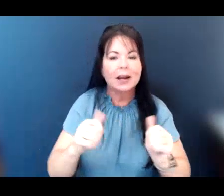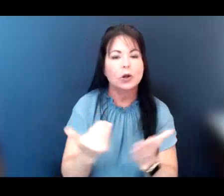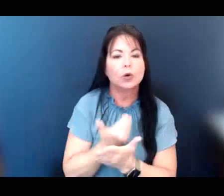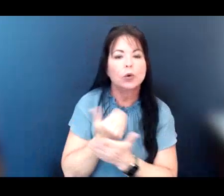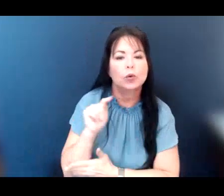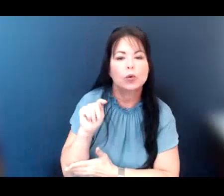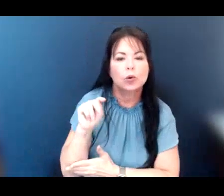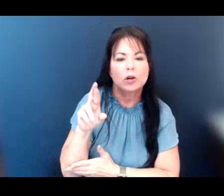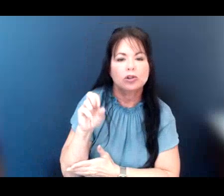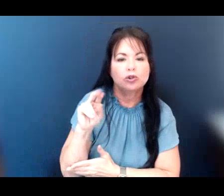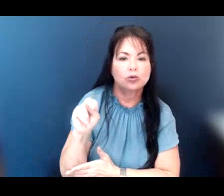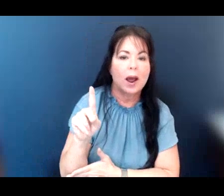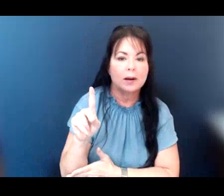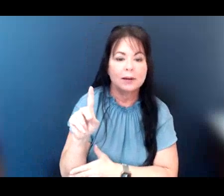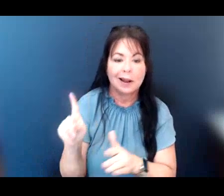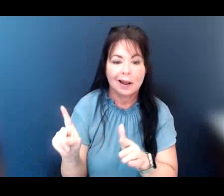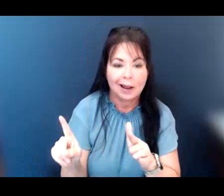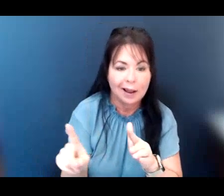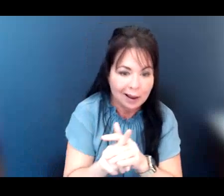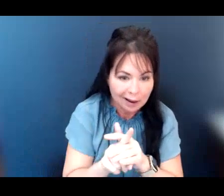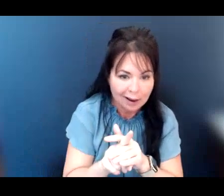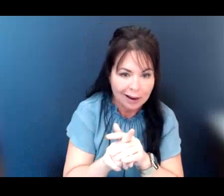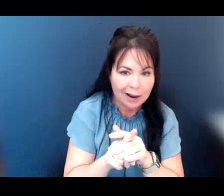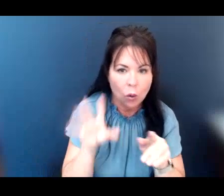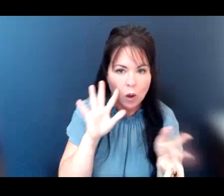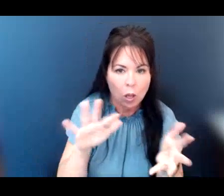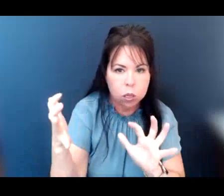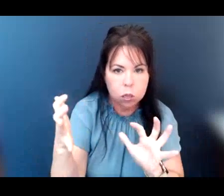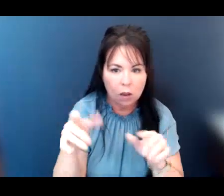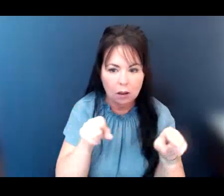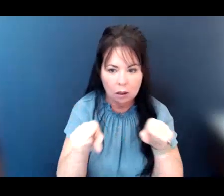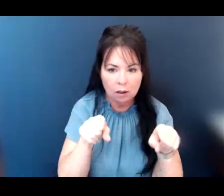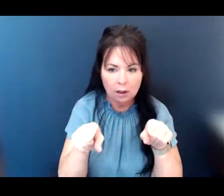And this is going to Becky first.